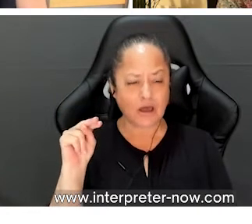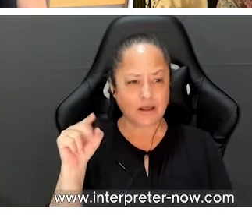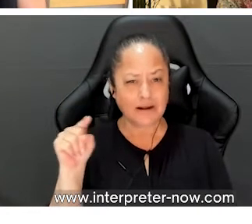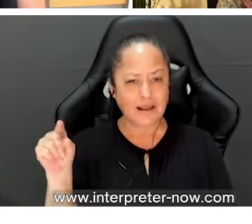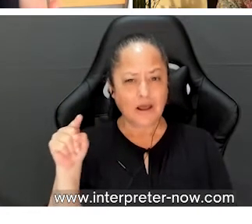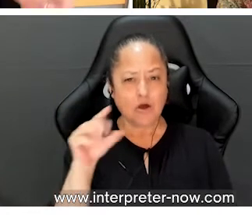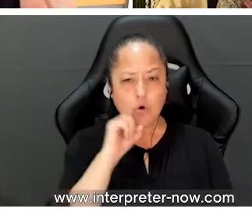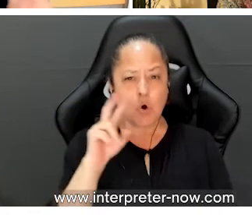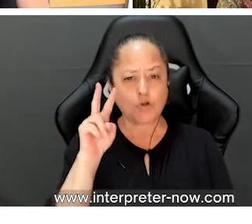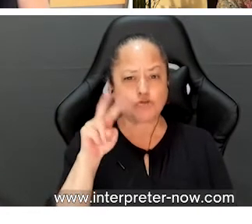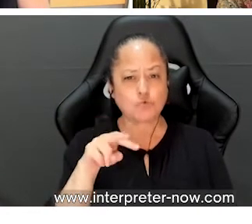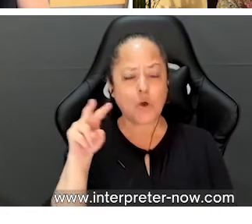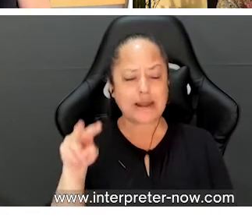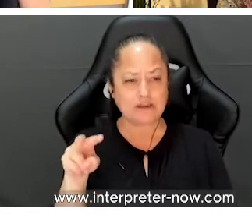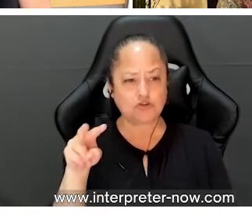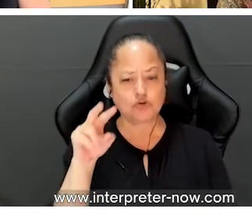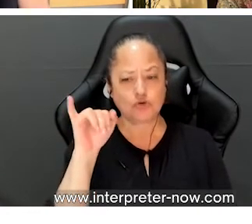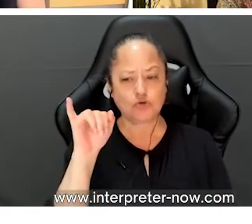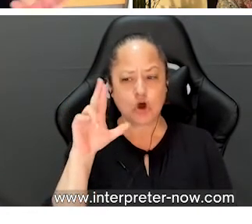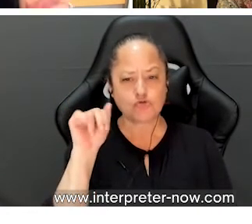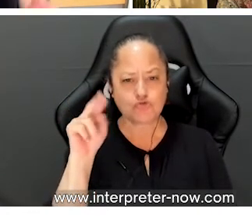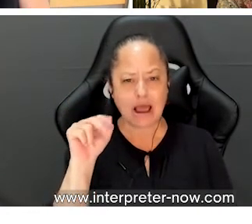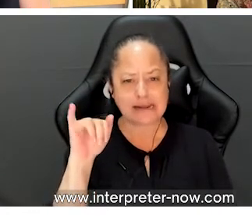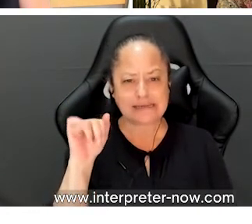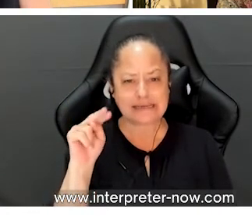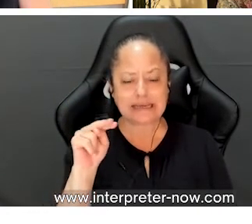arrested for not wearing a hijab in accordance with government standards.